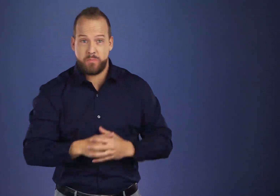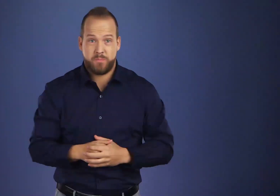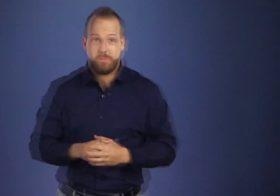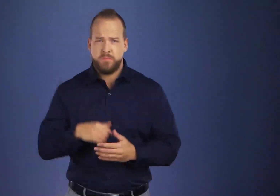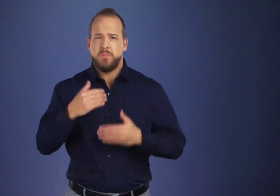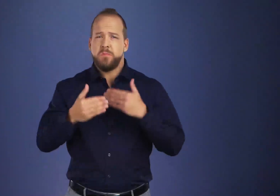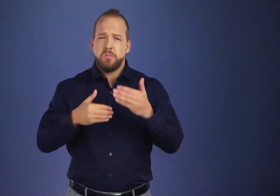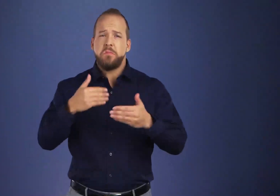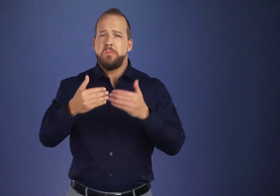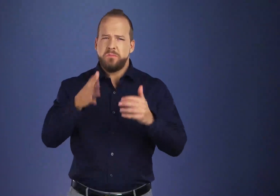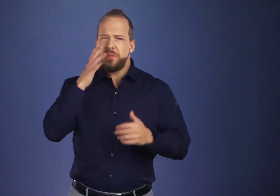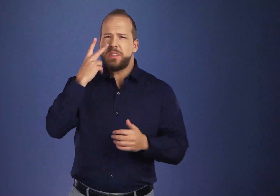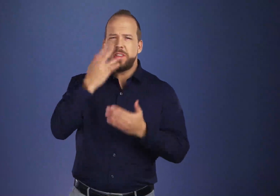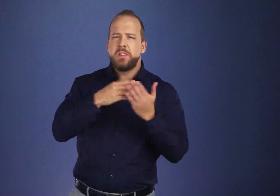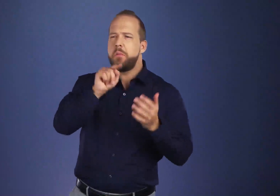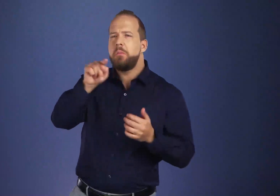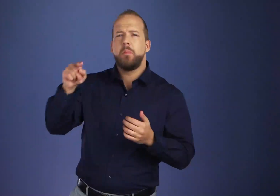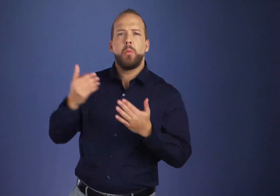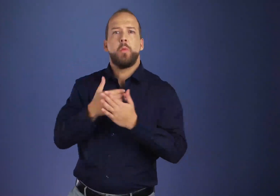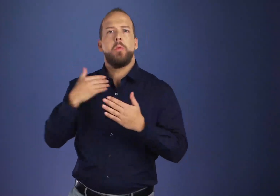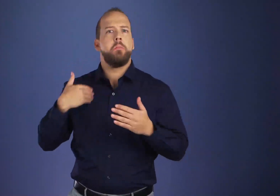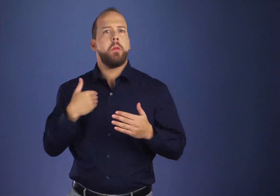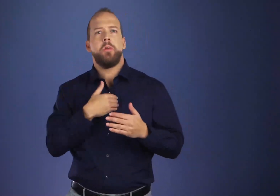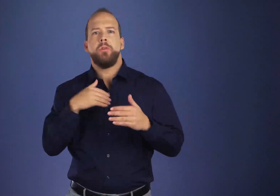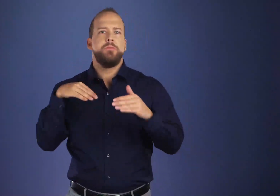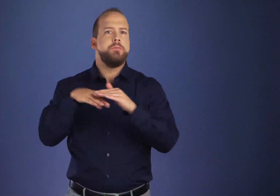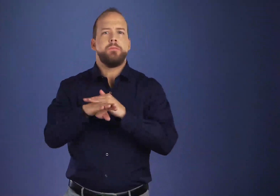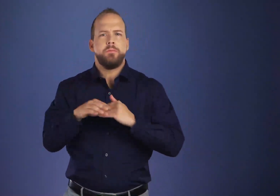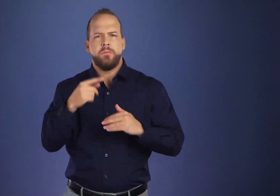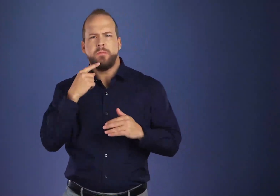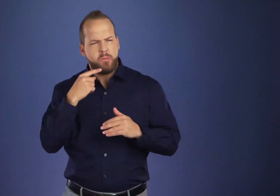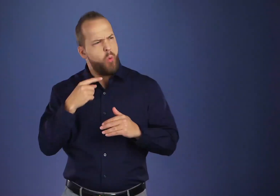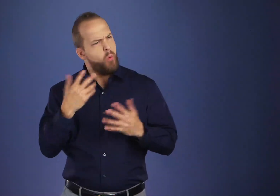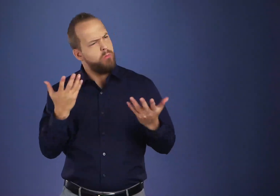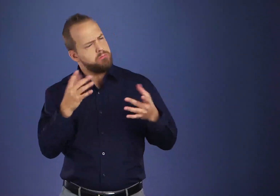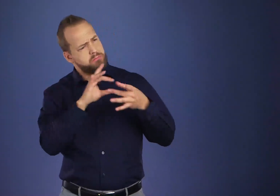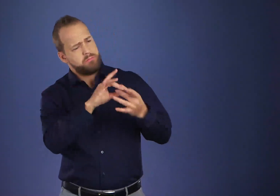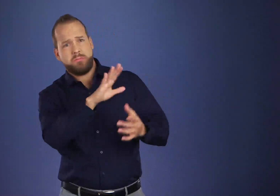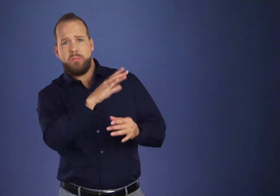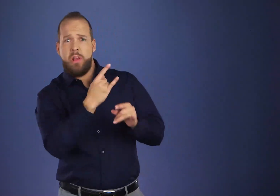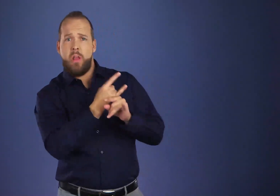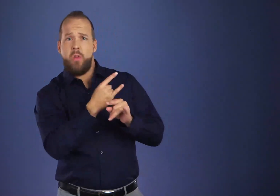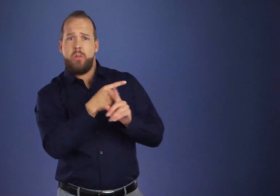But suppose that instinct still cries out, as it certainly will,